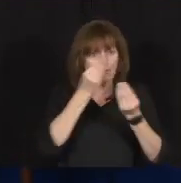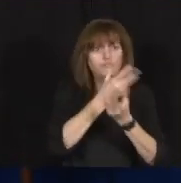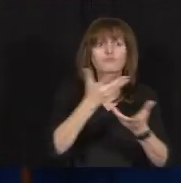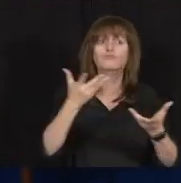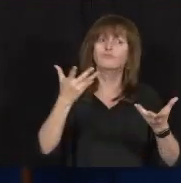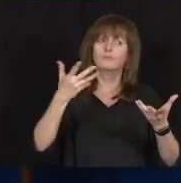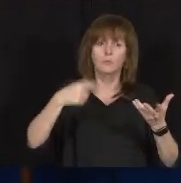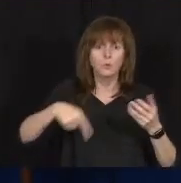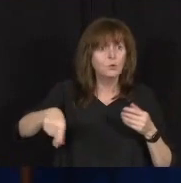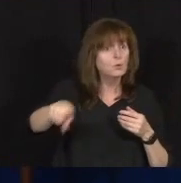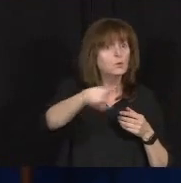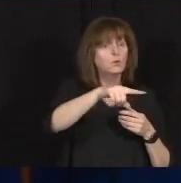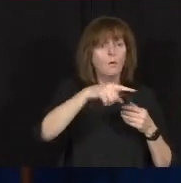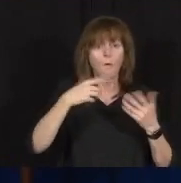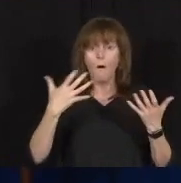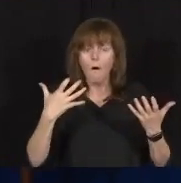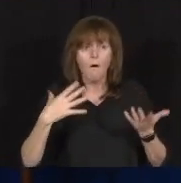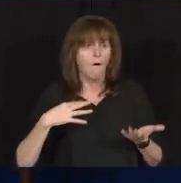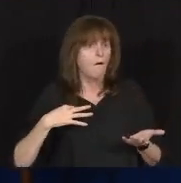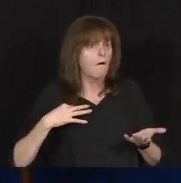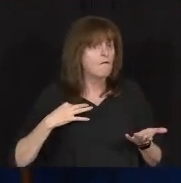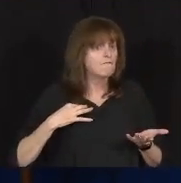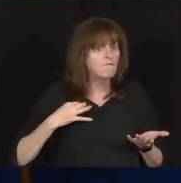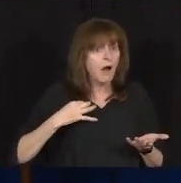product